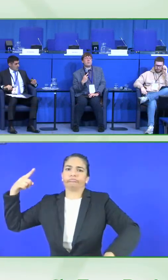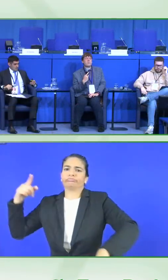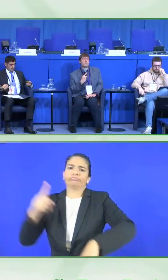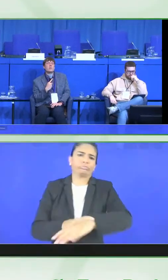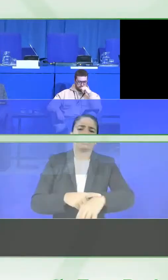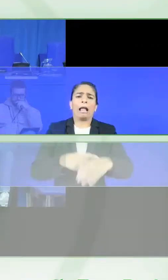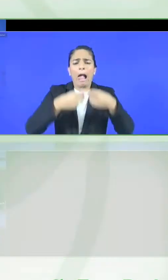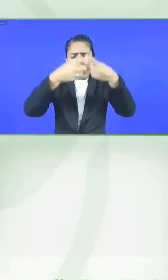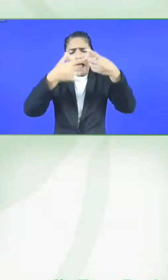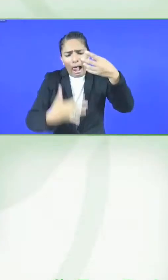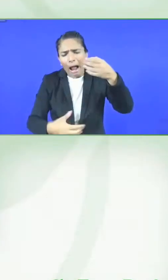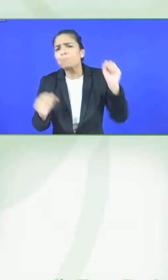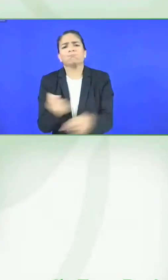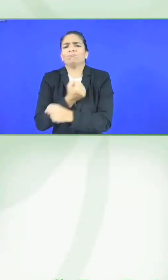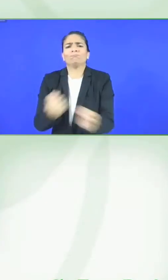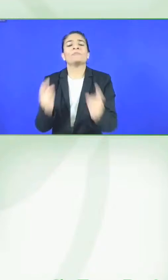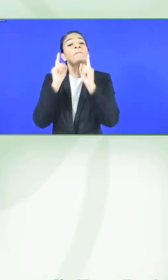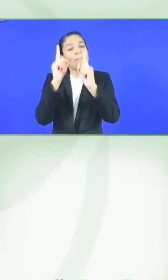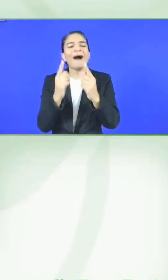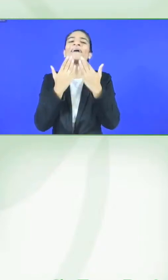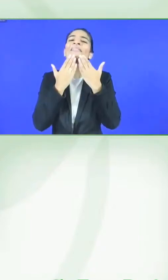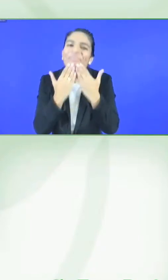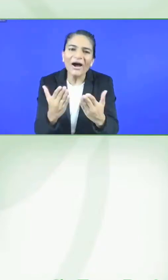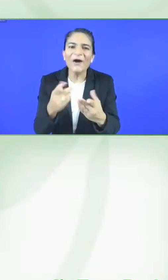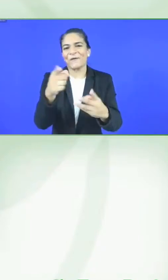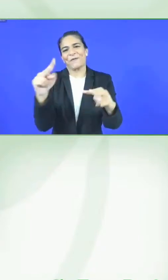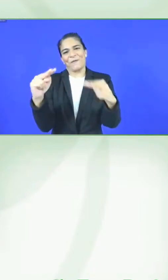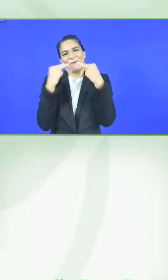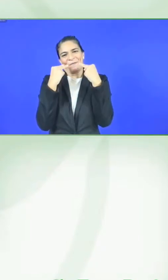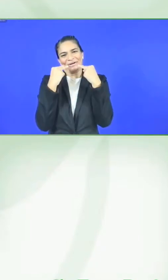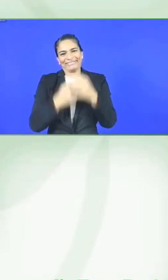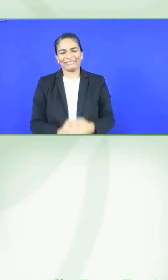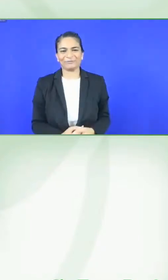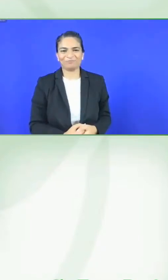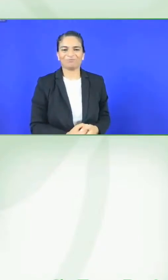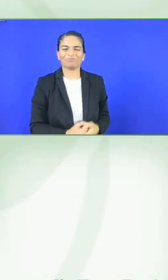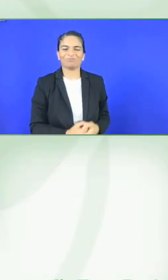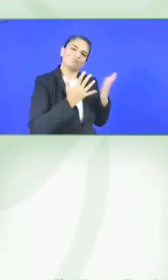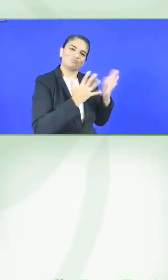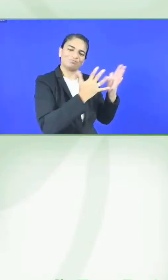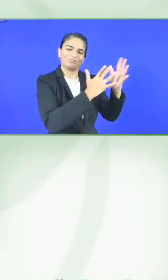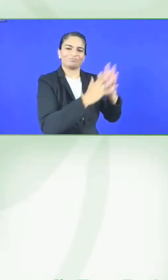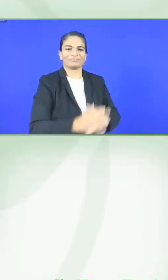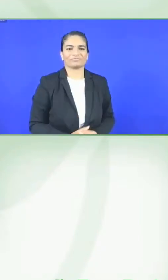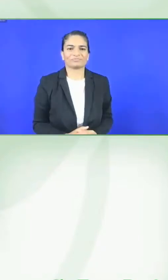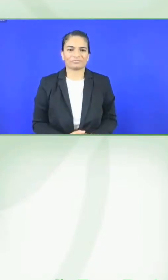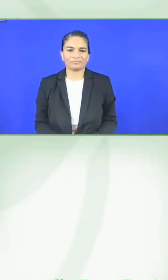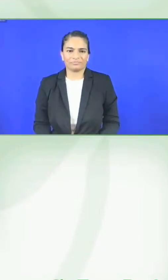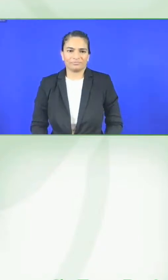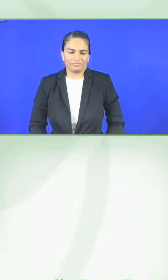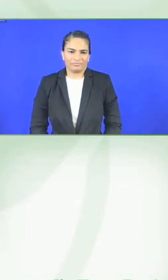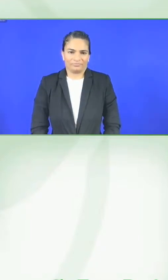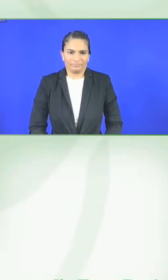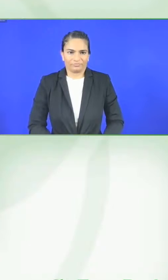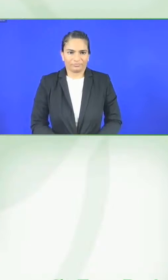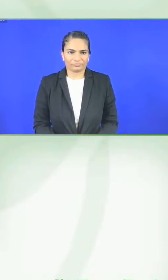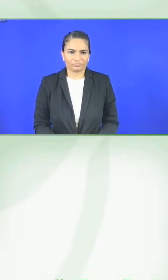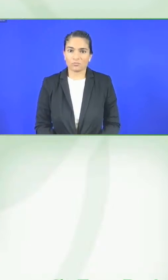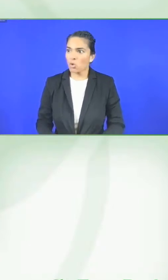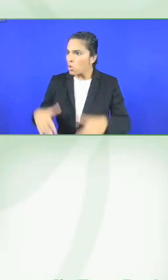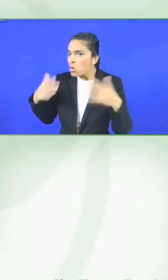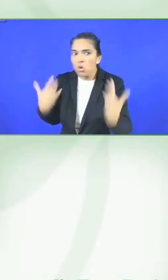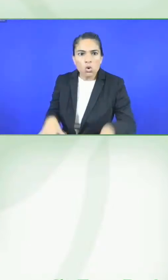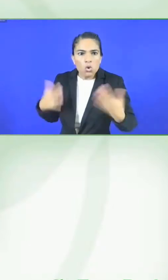of government services provided to citizens, resulting in more effective approach to service